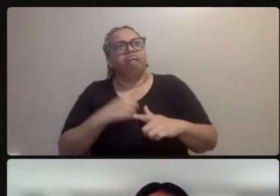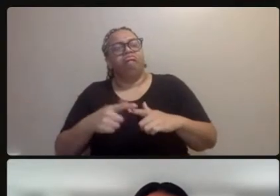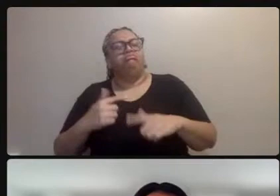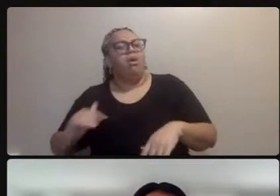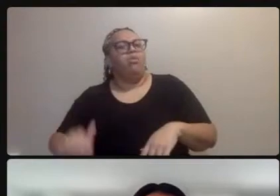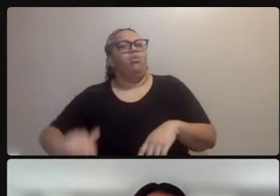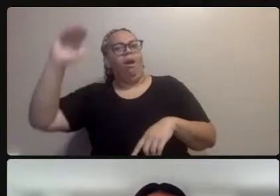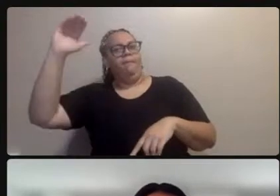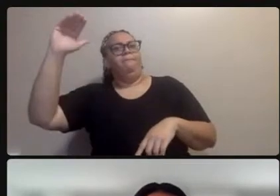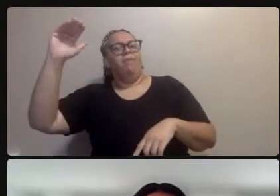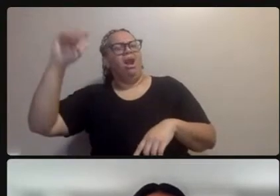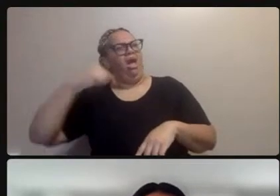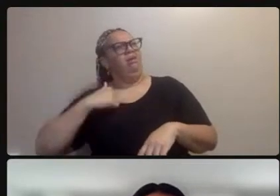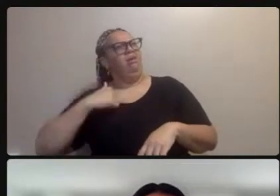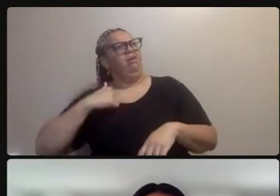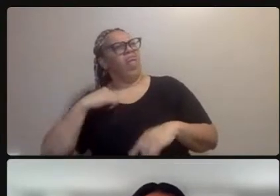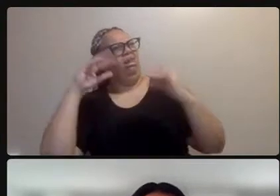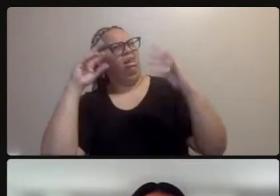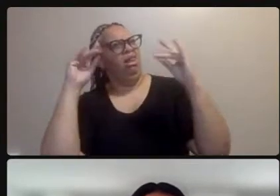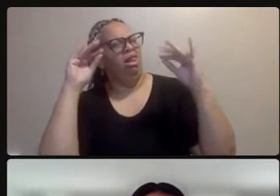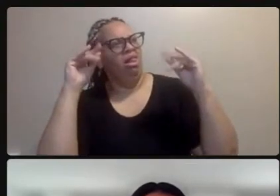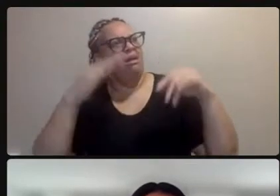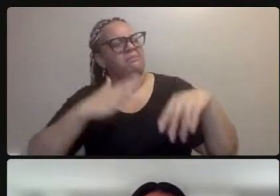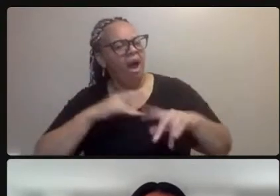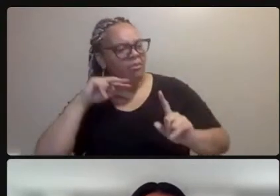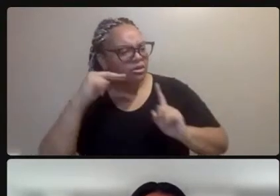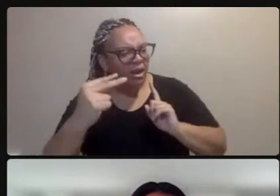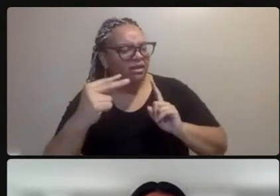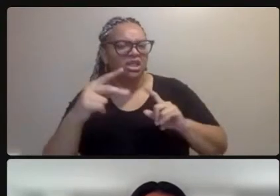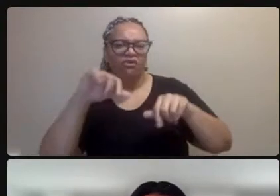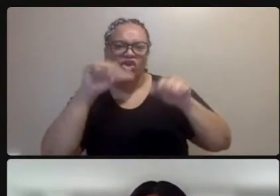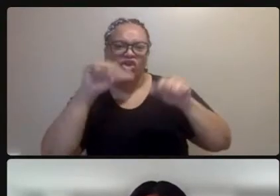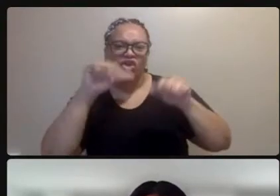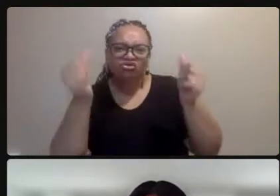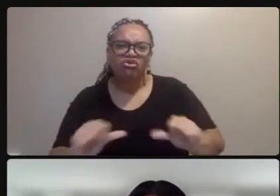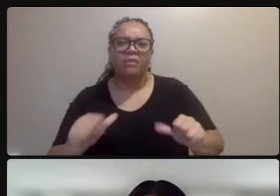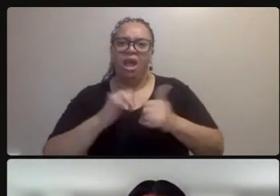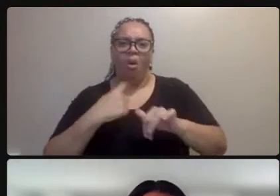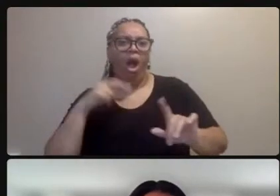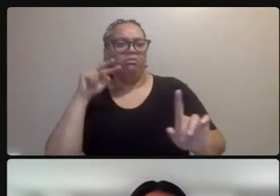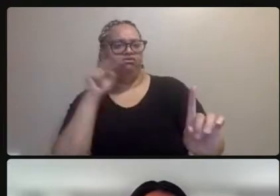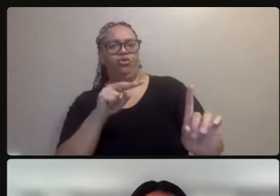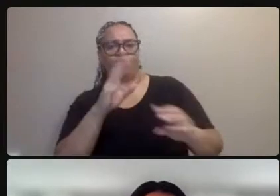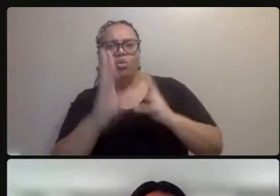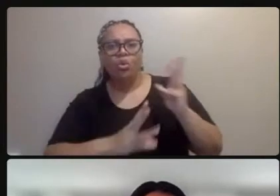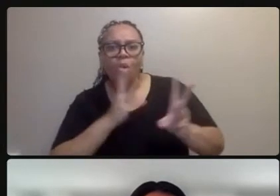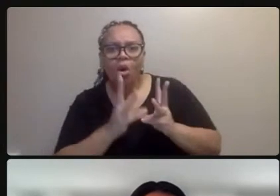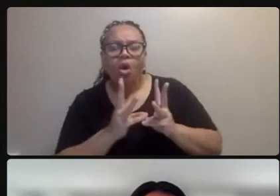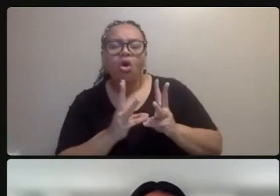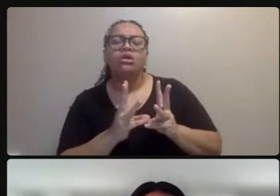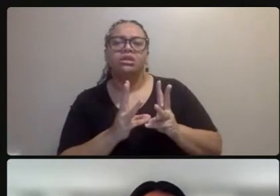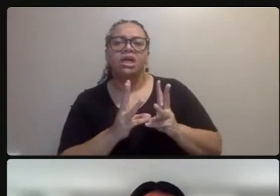IT WASN'T UNTIL I WAS AN ADULT